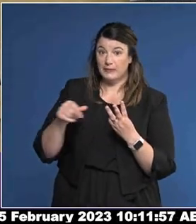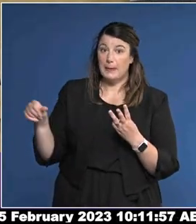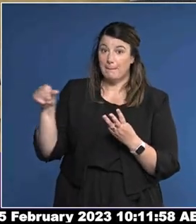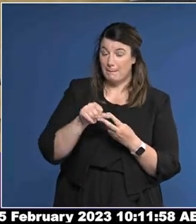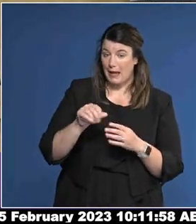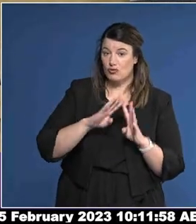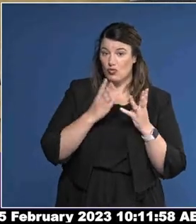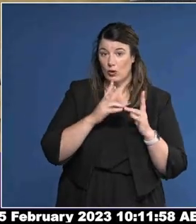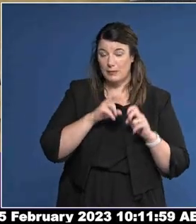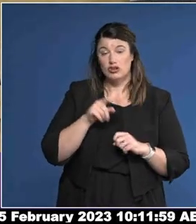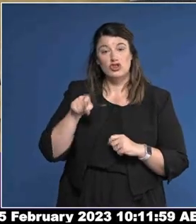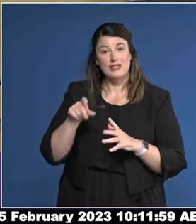She is the CEO of Afford.